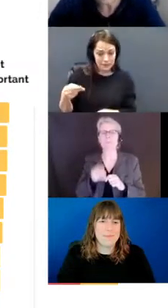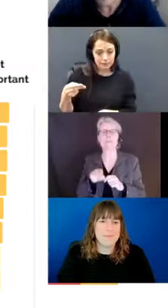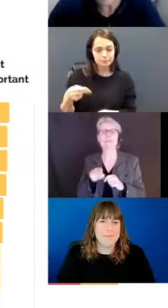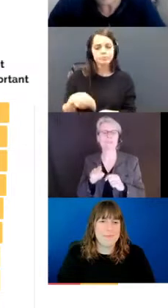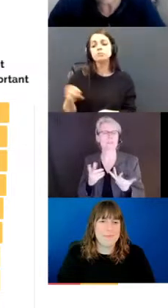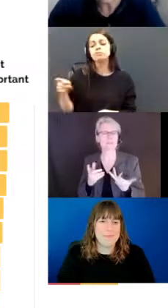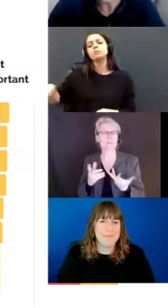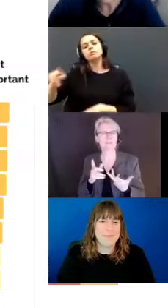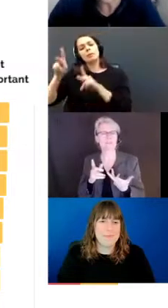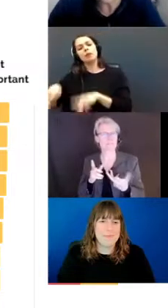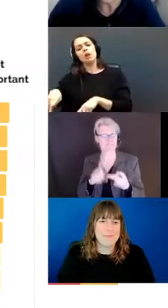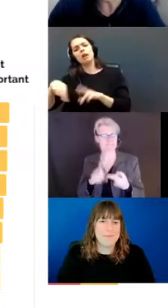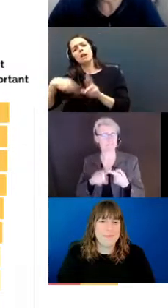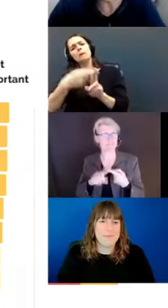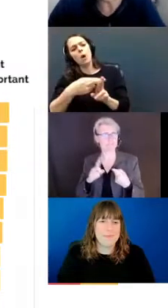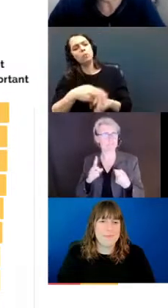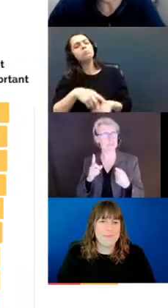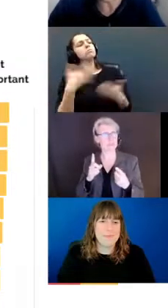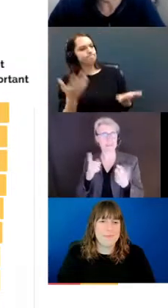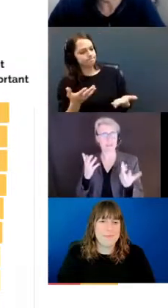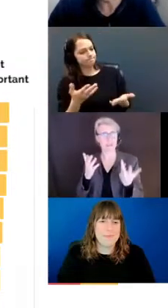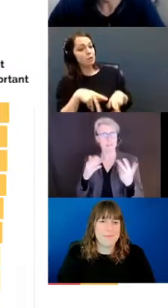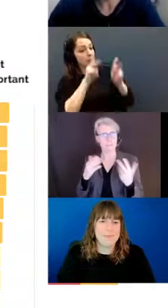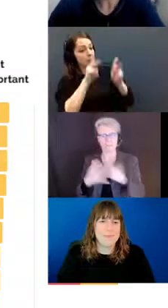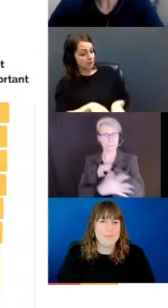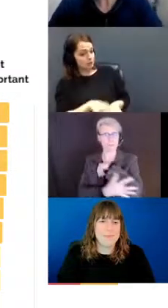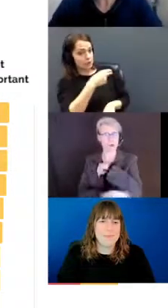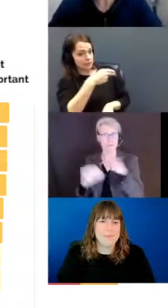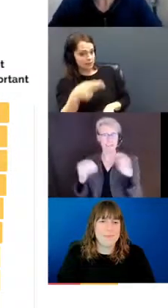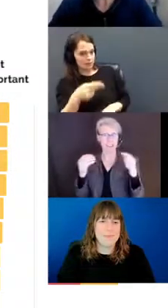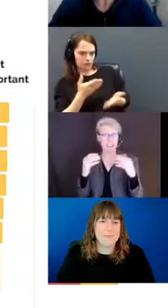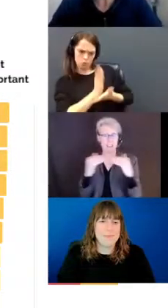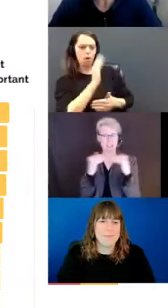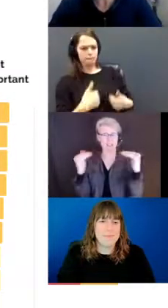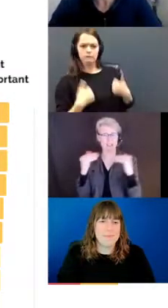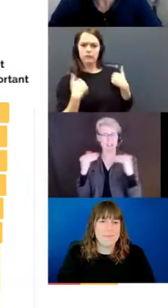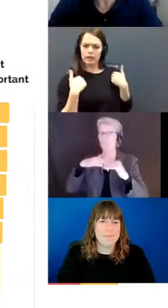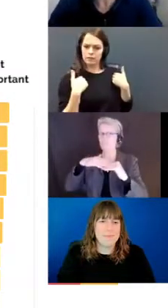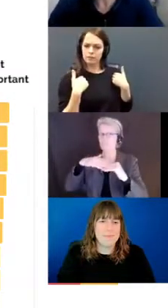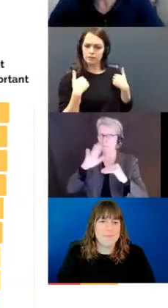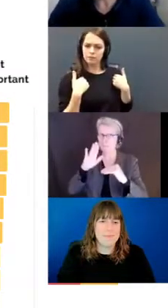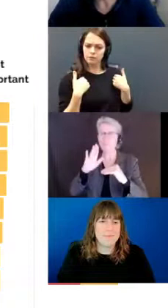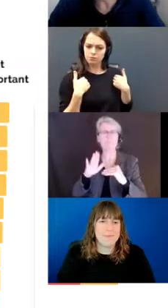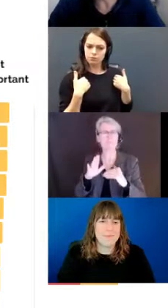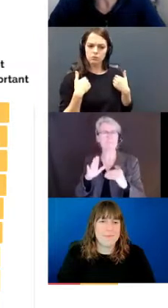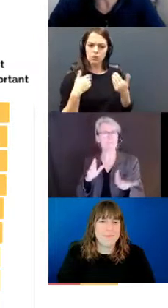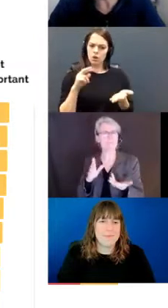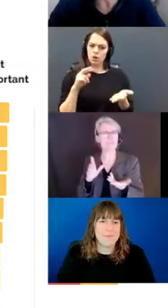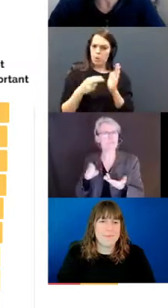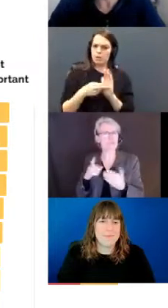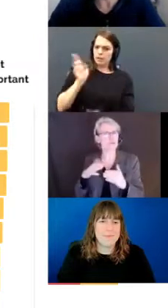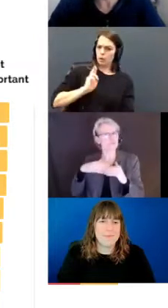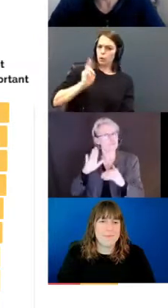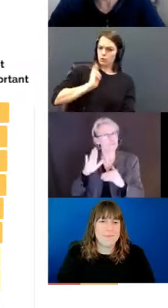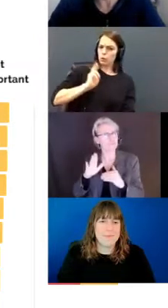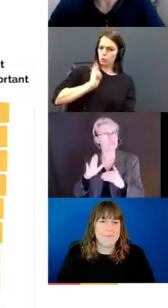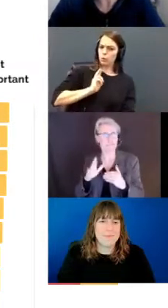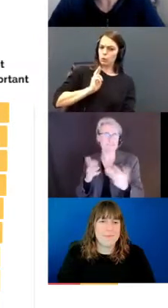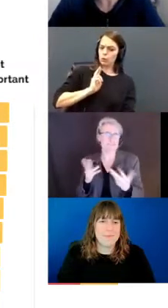an income above the poverty line there's going to be very very little argument from anybody